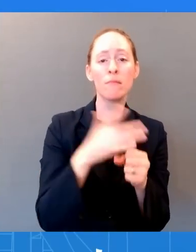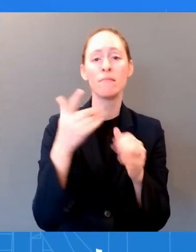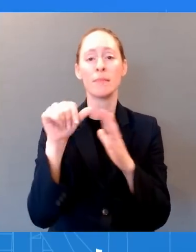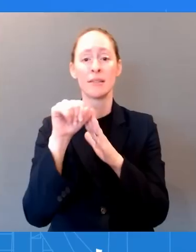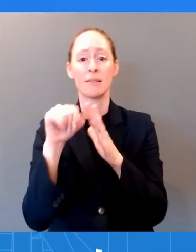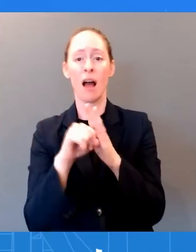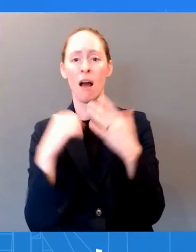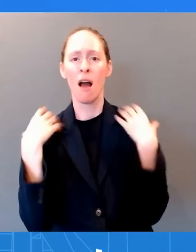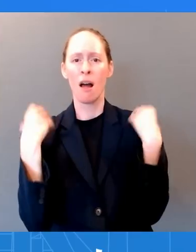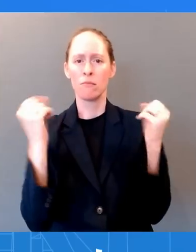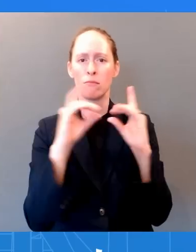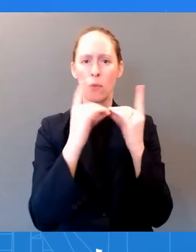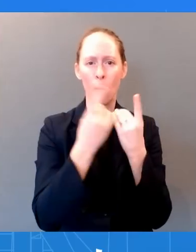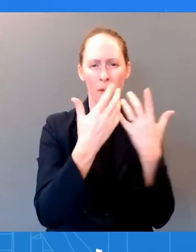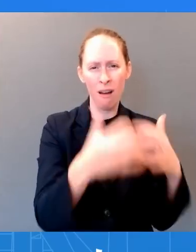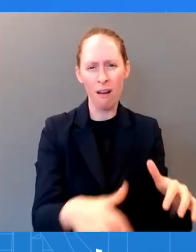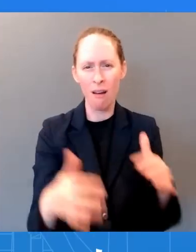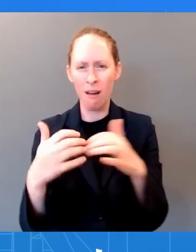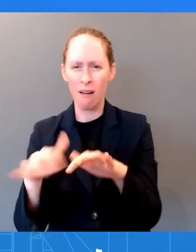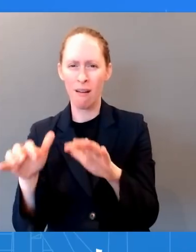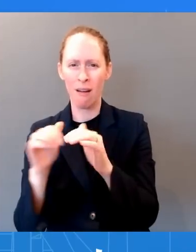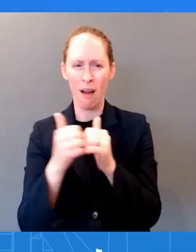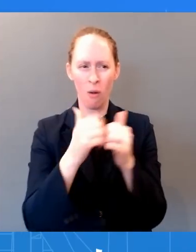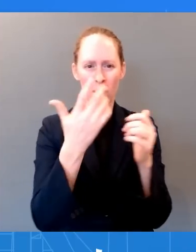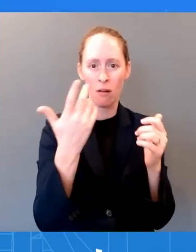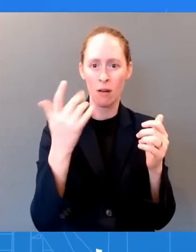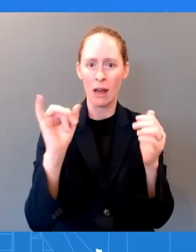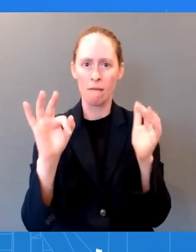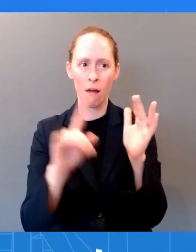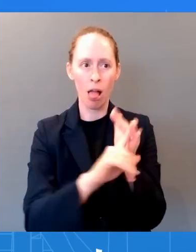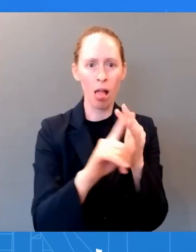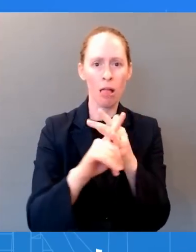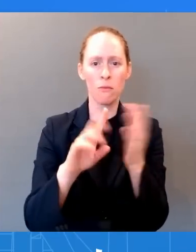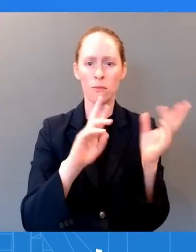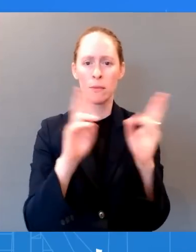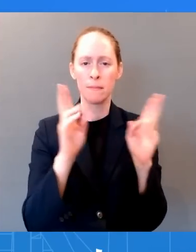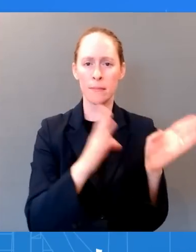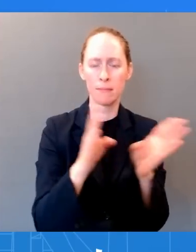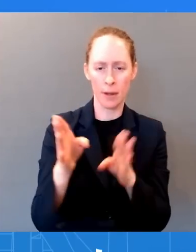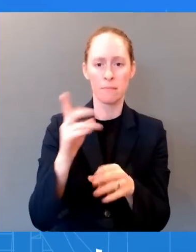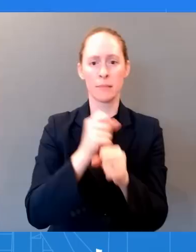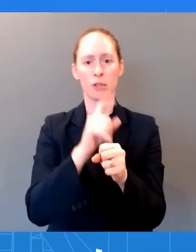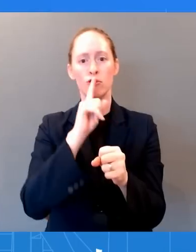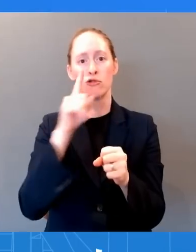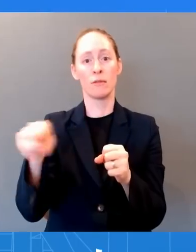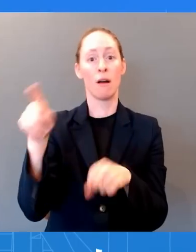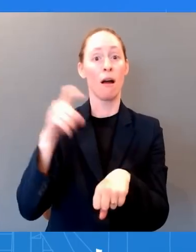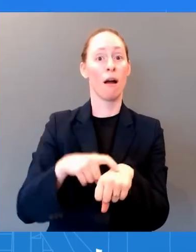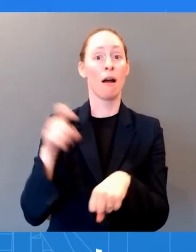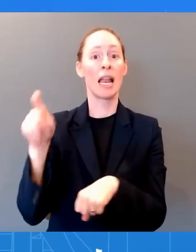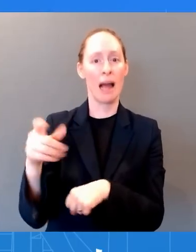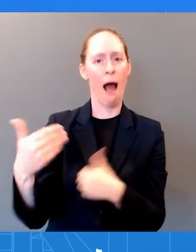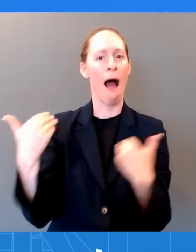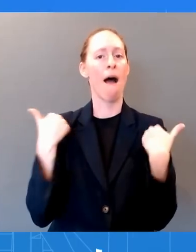This includes working to ensure vaccines remain available in a range of trusted convenient loca- -- locations, including local pharmacies